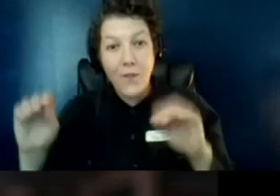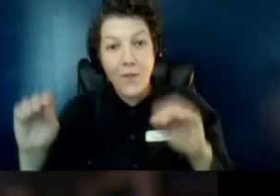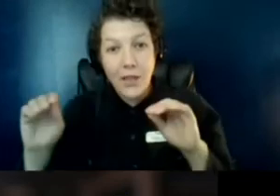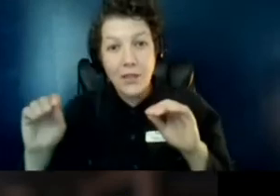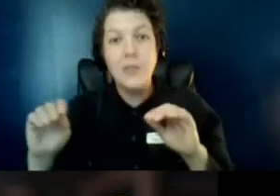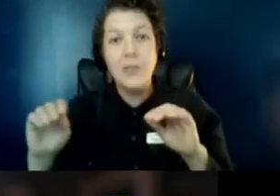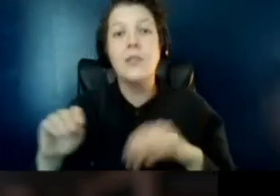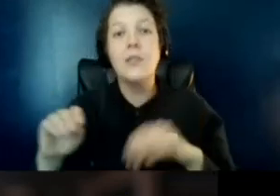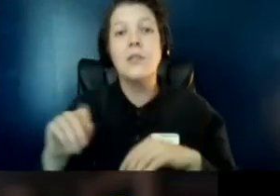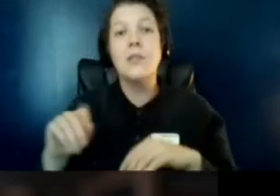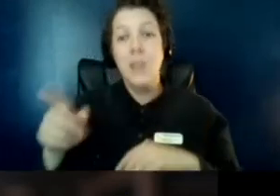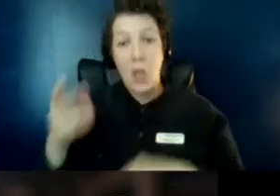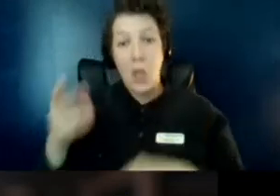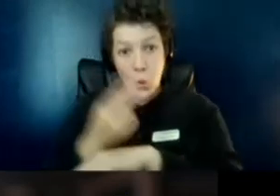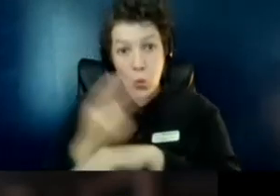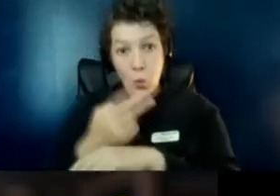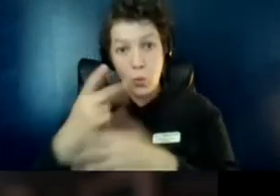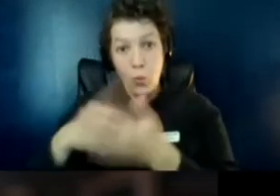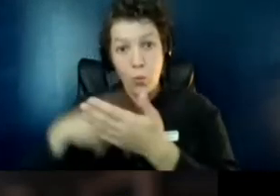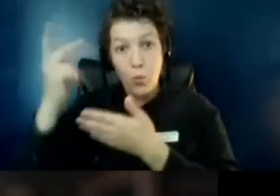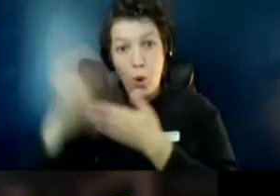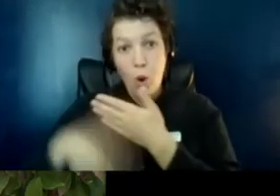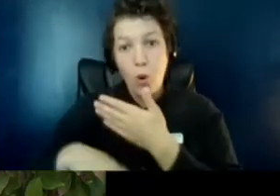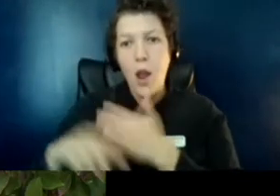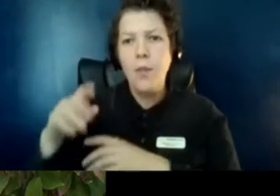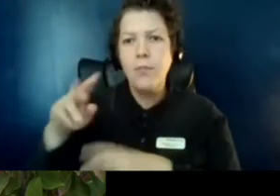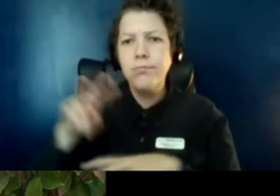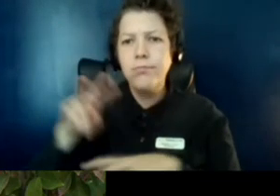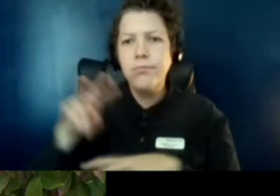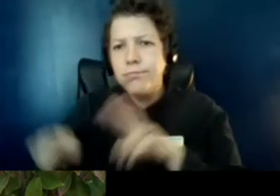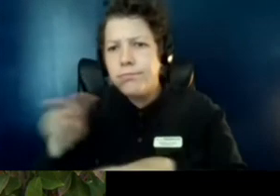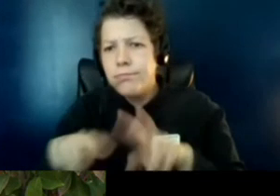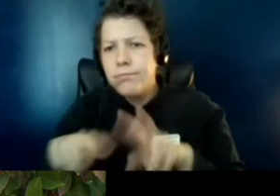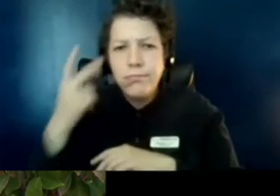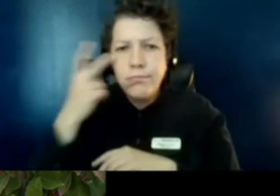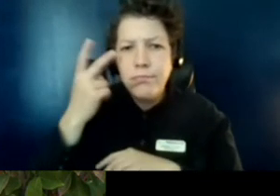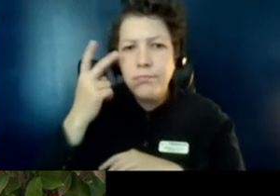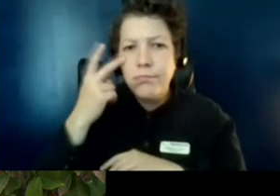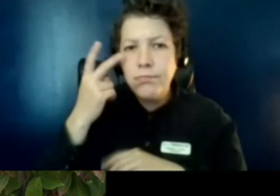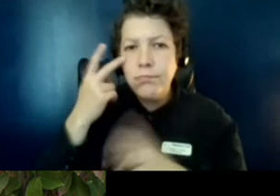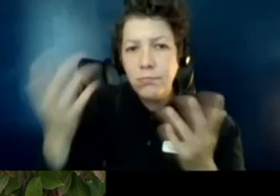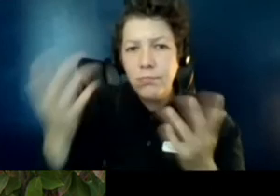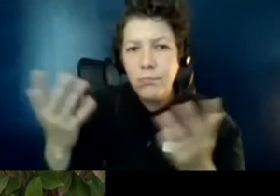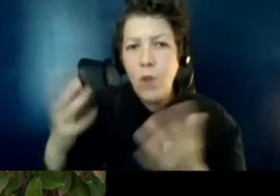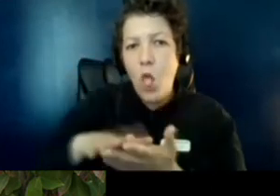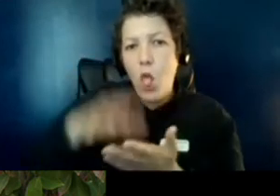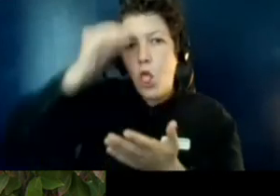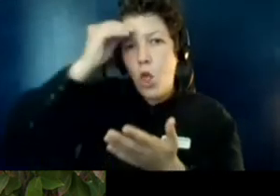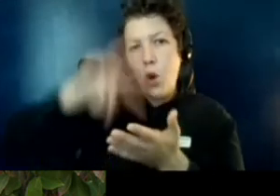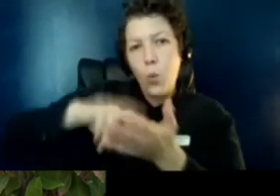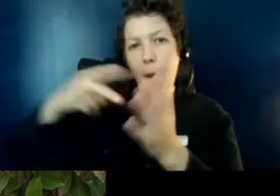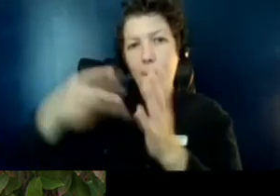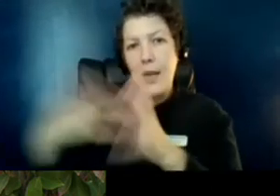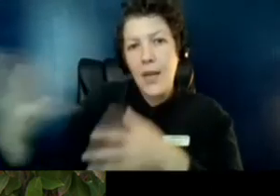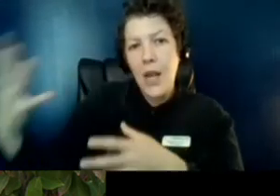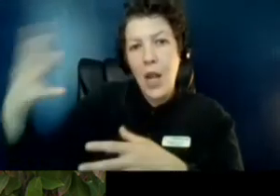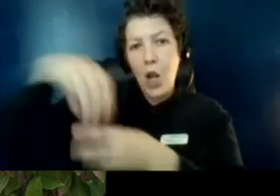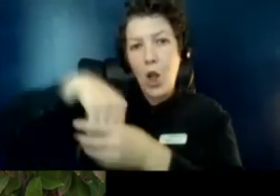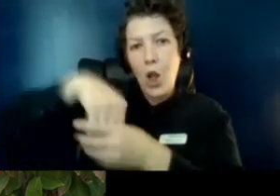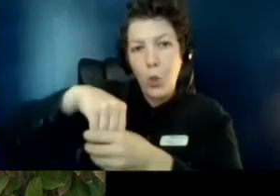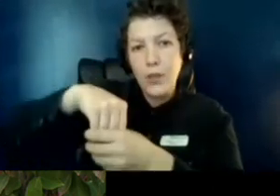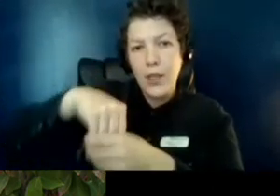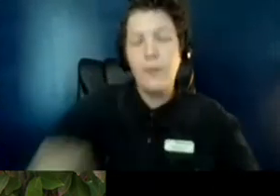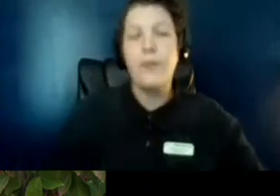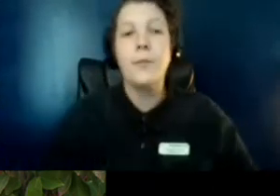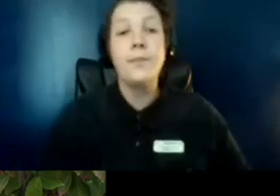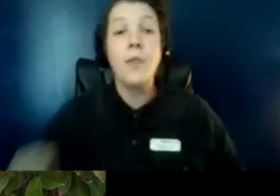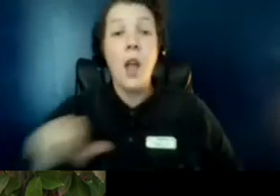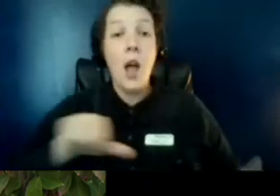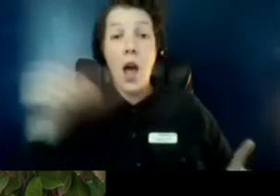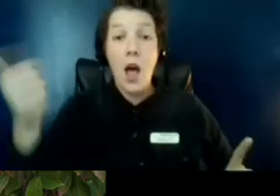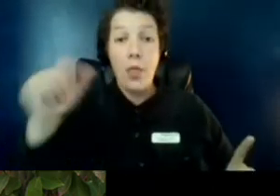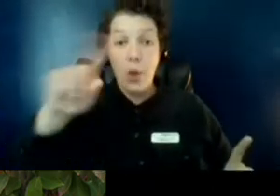Another question. This is a good one. In a consumer‑oriented world that rewards and